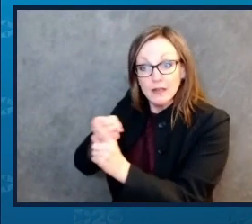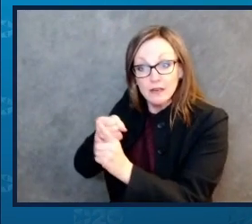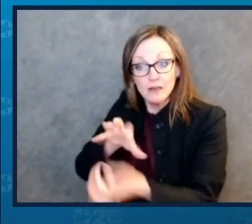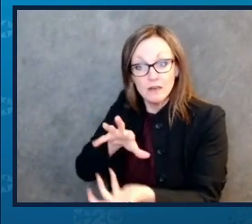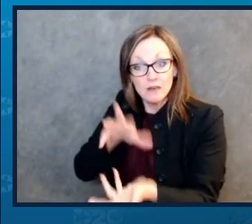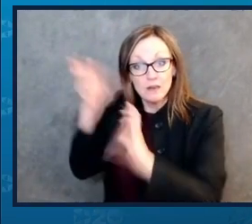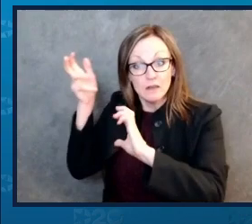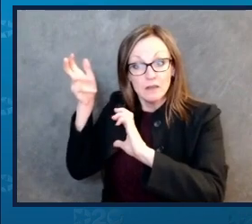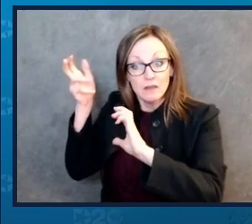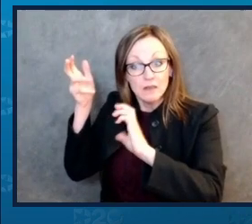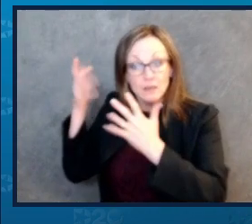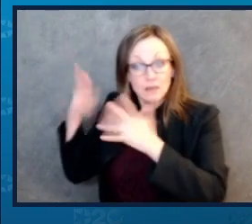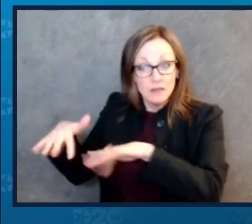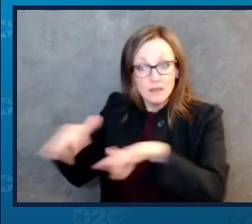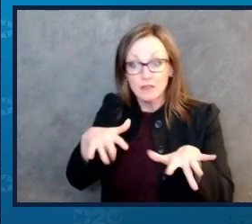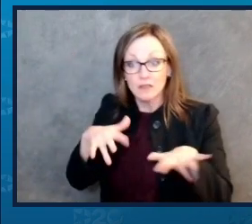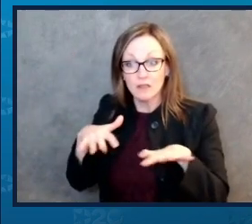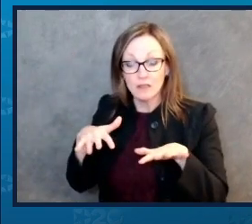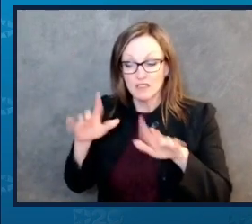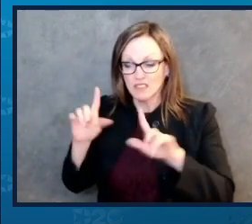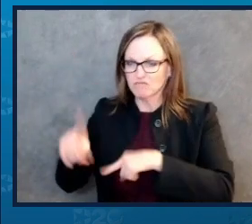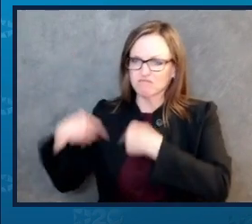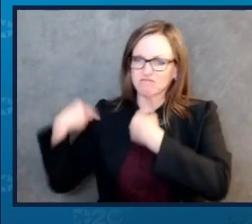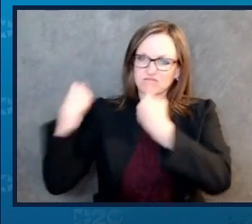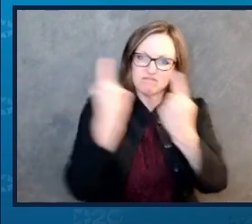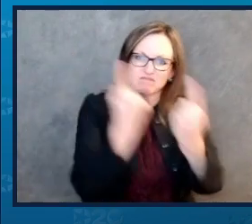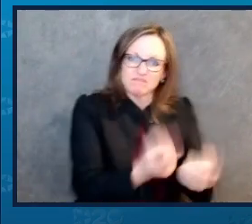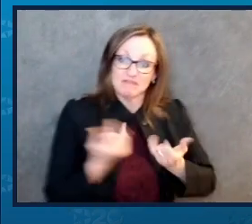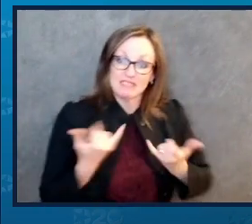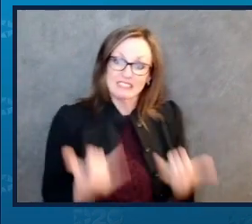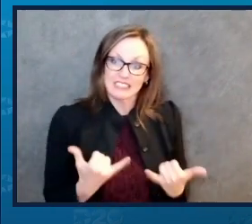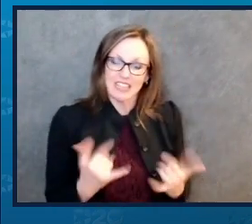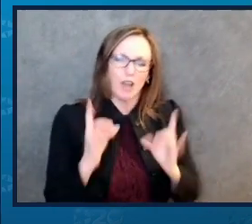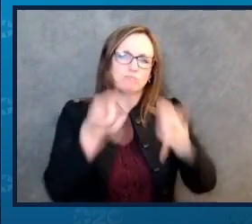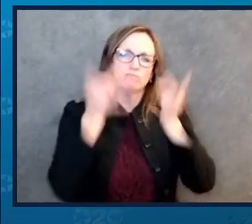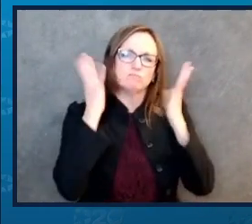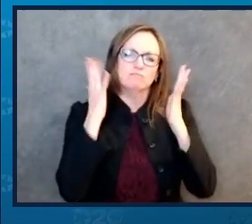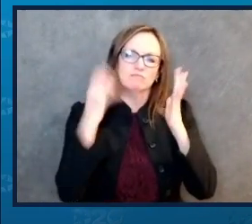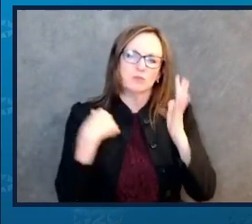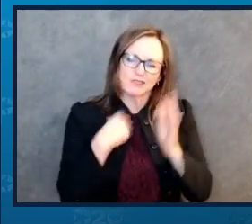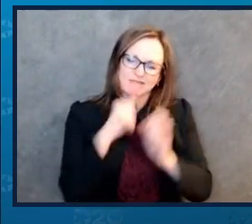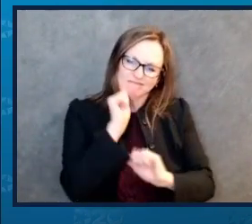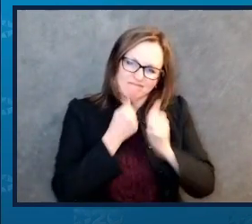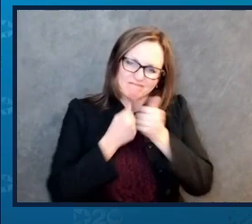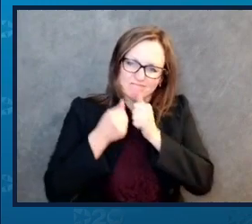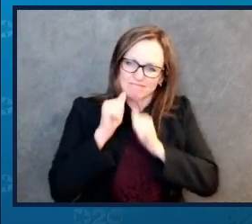I BELIEVE THAT JOE BIDEN WILL BE A CLEAR VOICE FOR US,